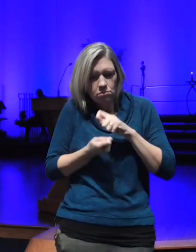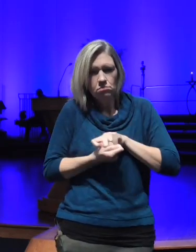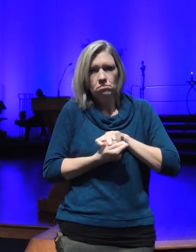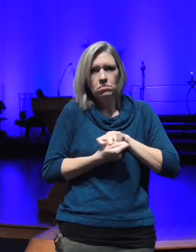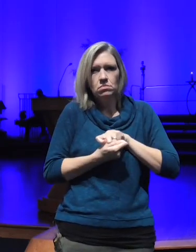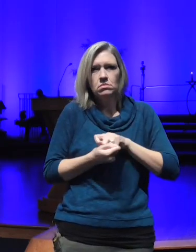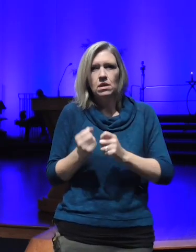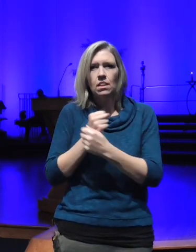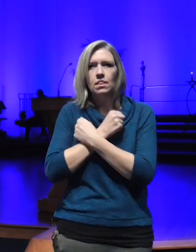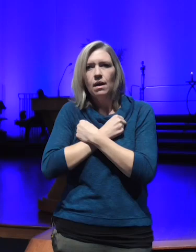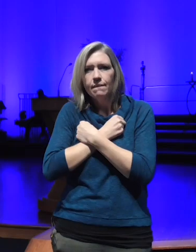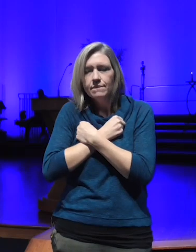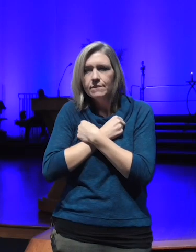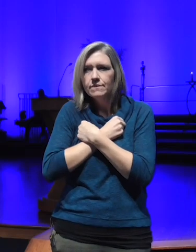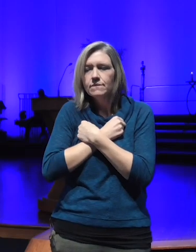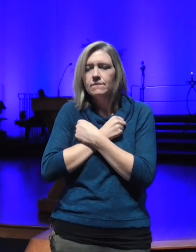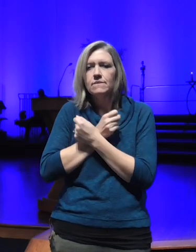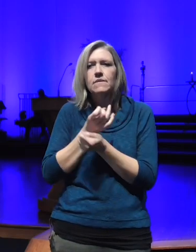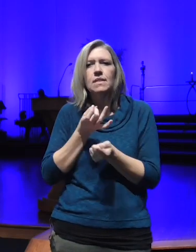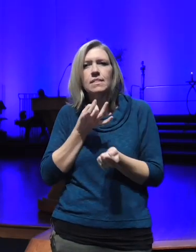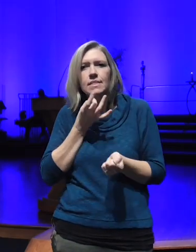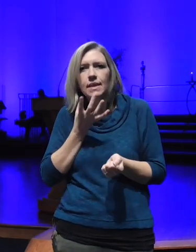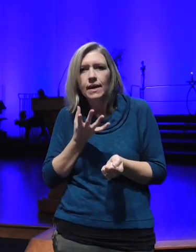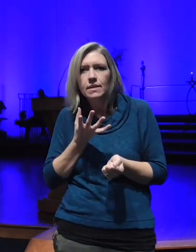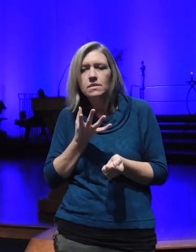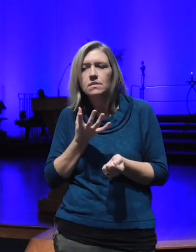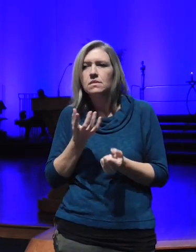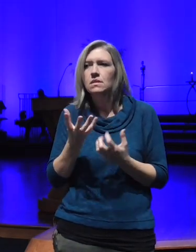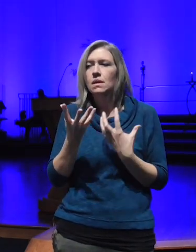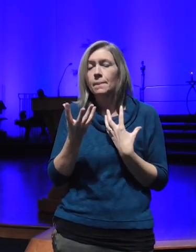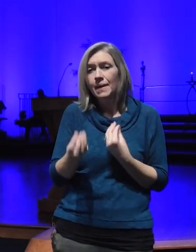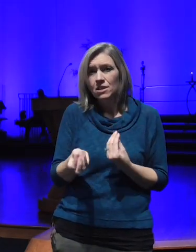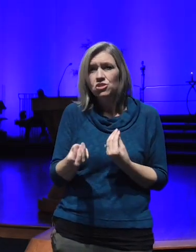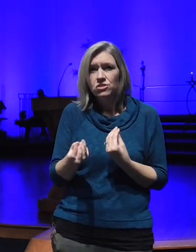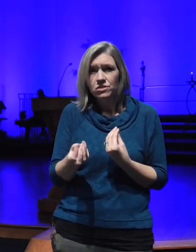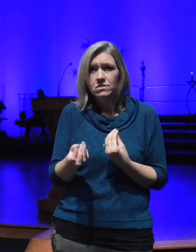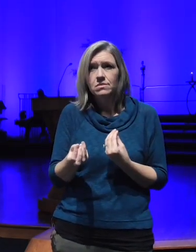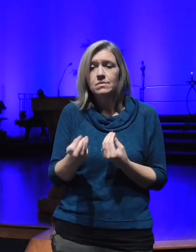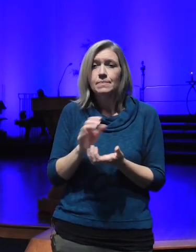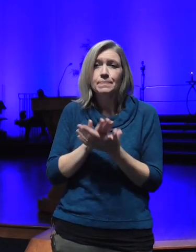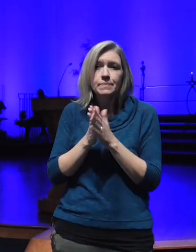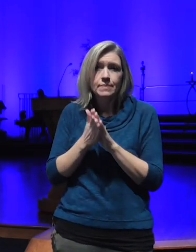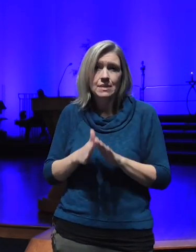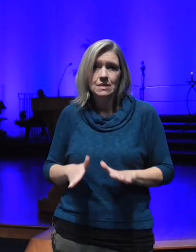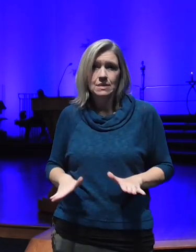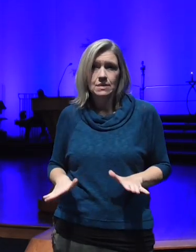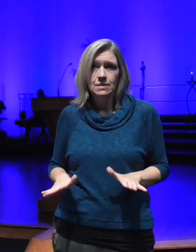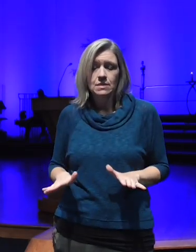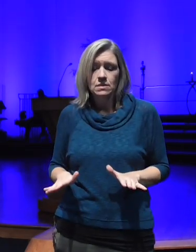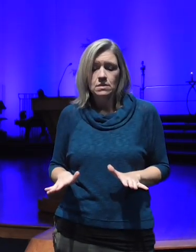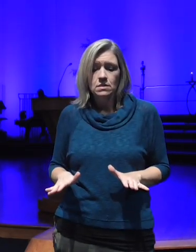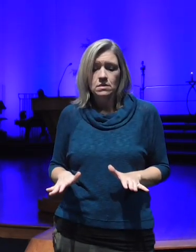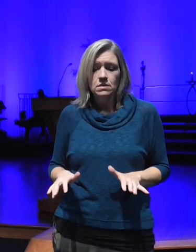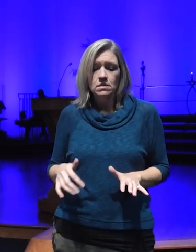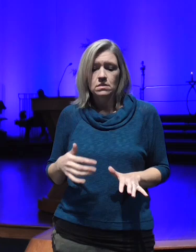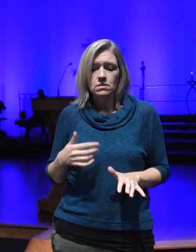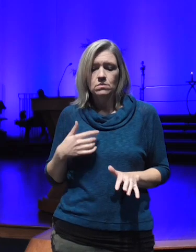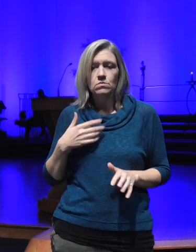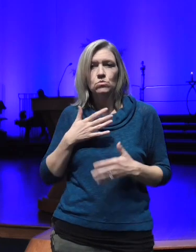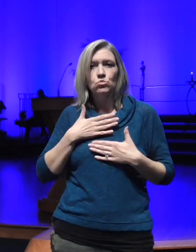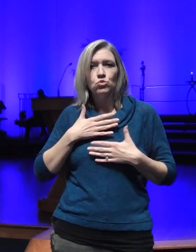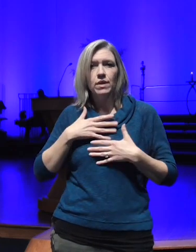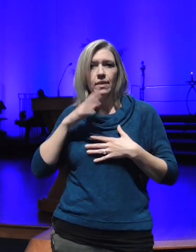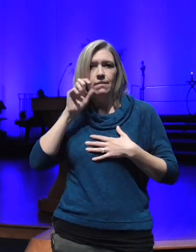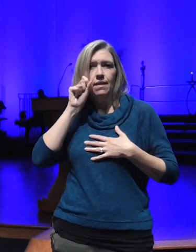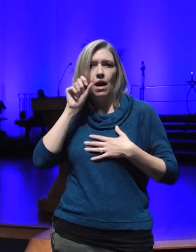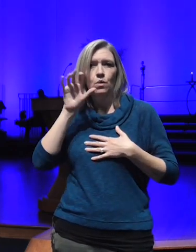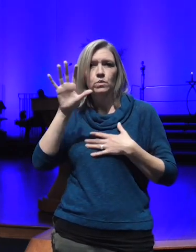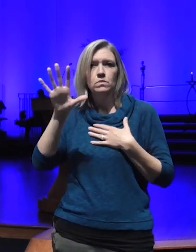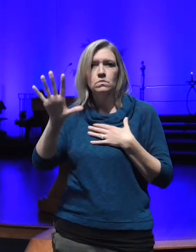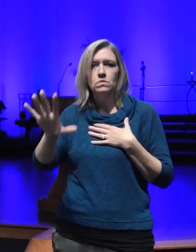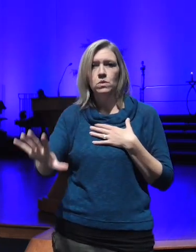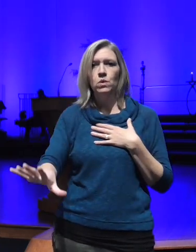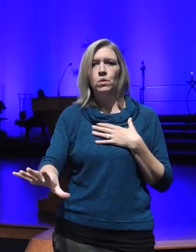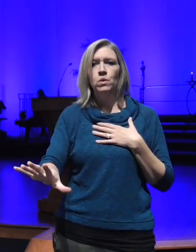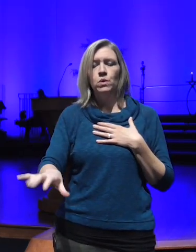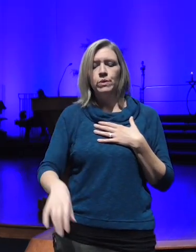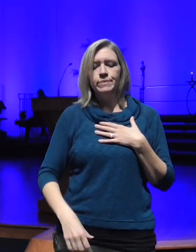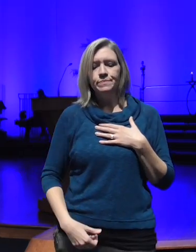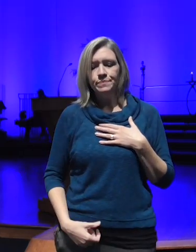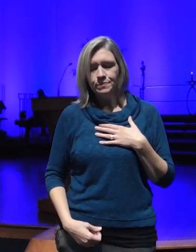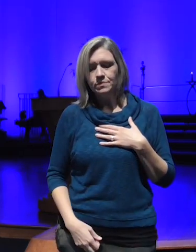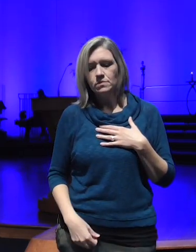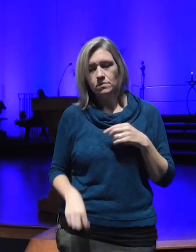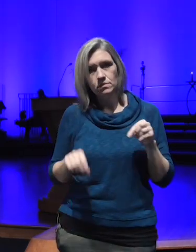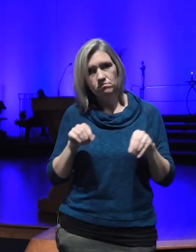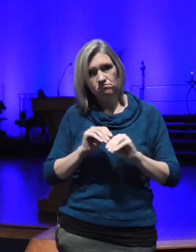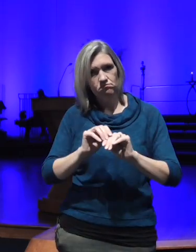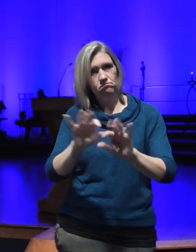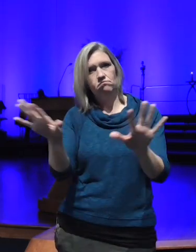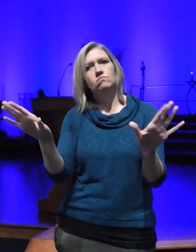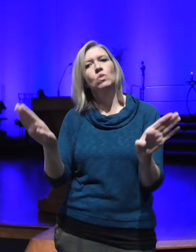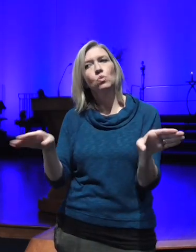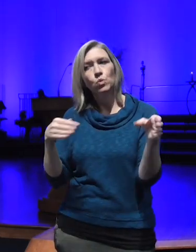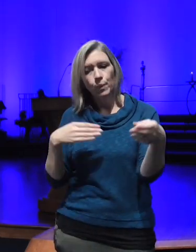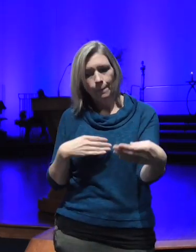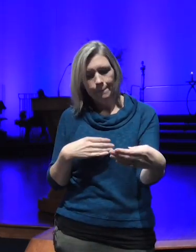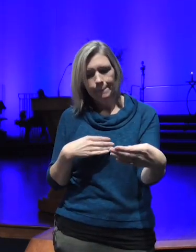and light and compassion and peace and we breathe it back out into this room through that camera to